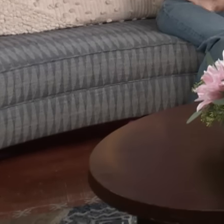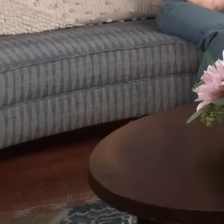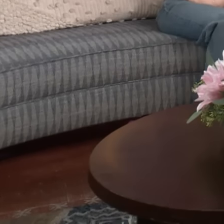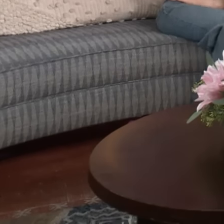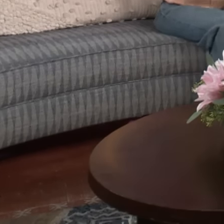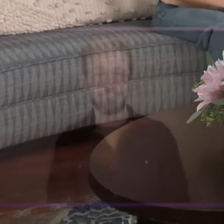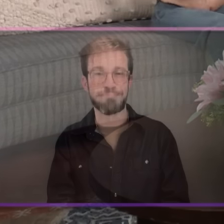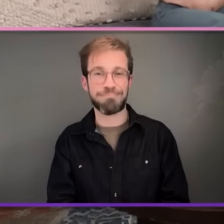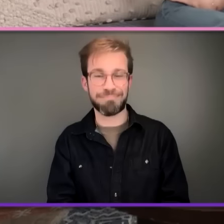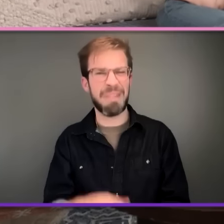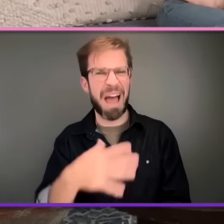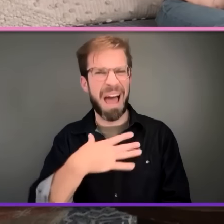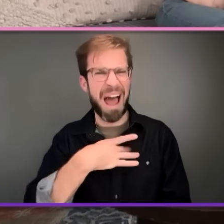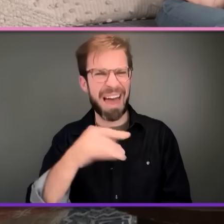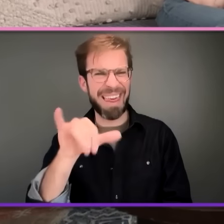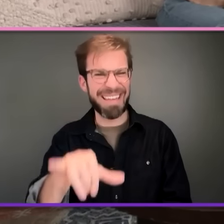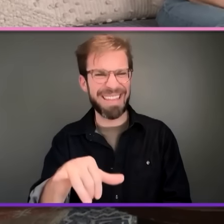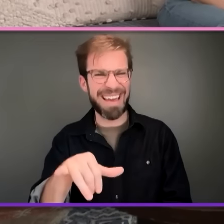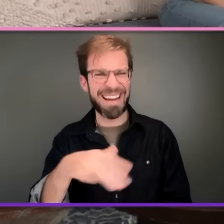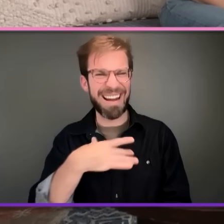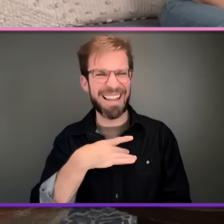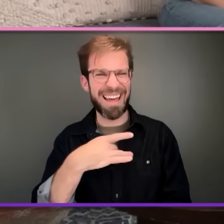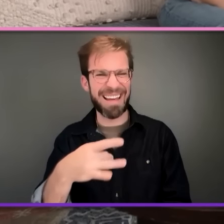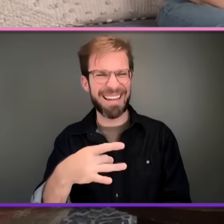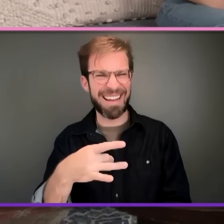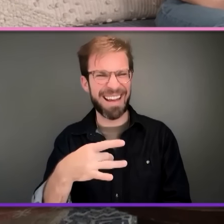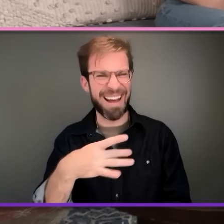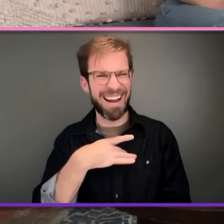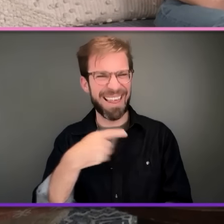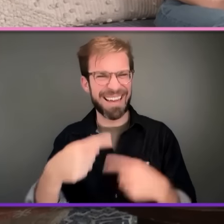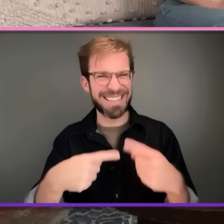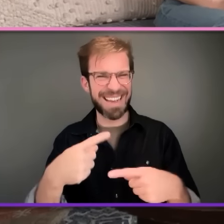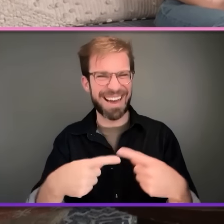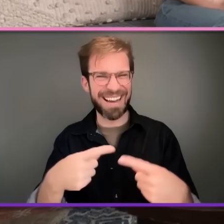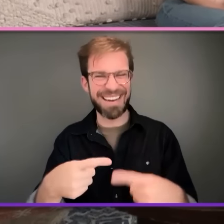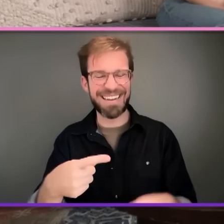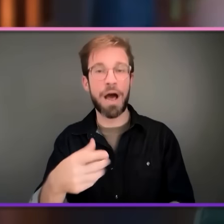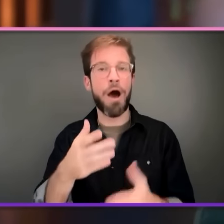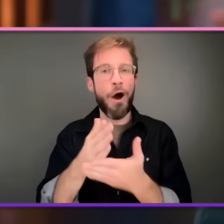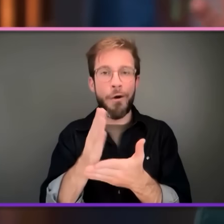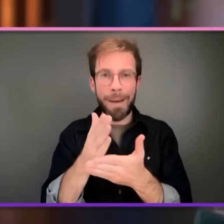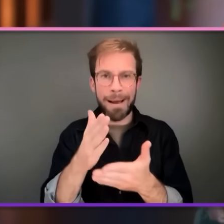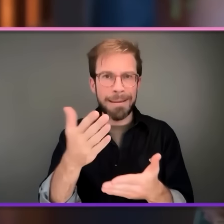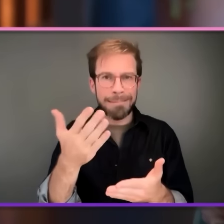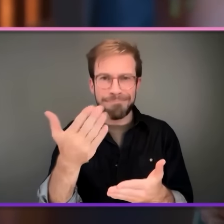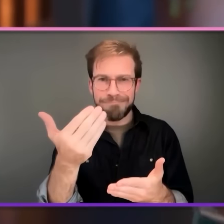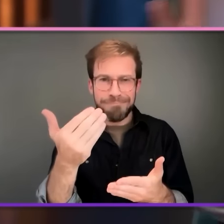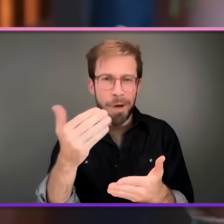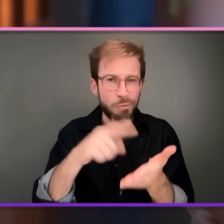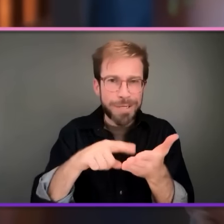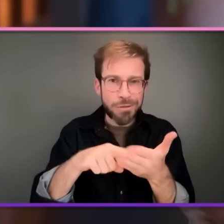Little punk in there. I just need that album. The character wasn't deaf originally, right?